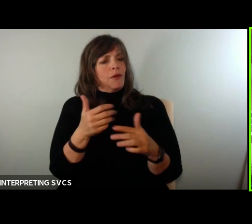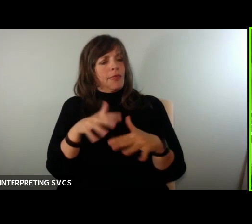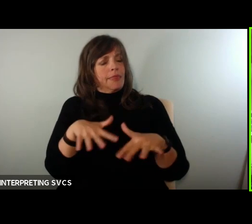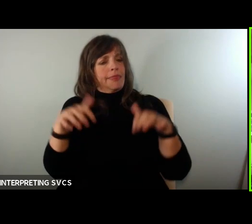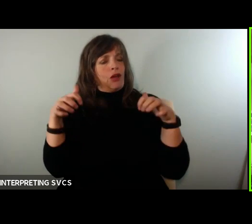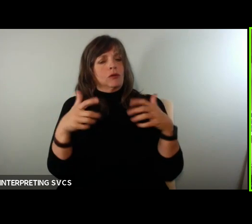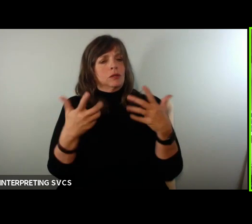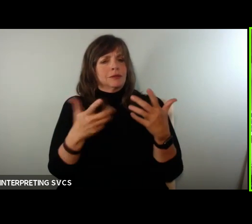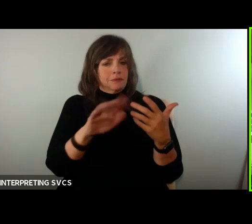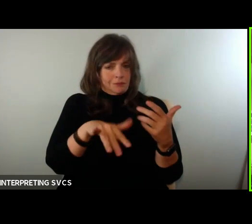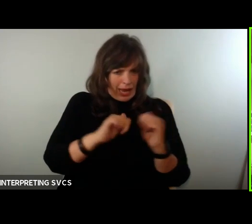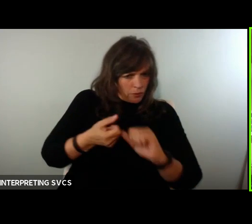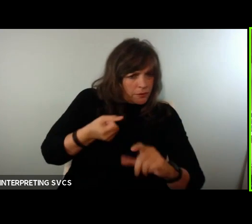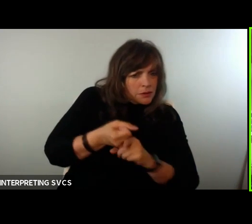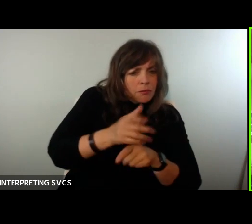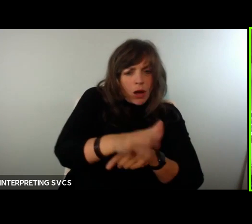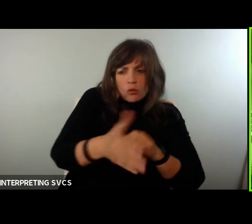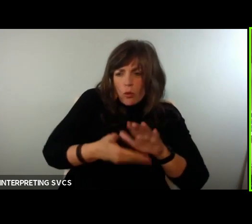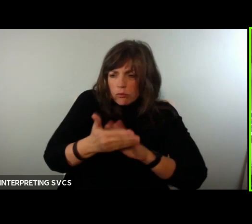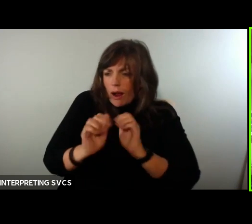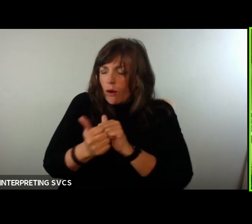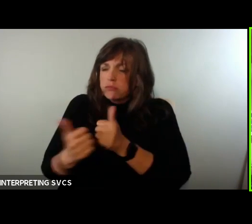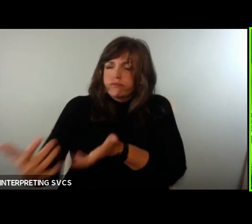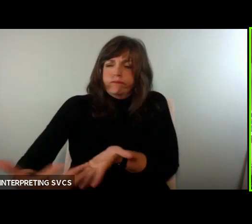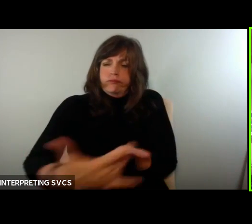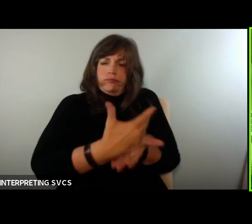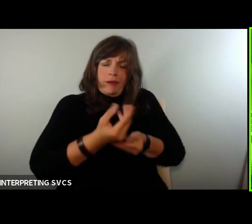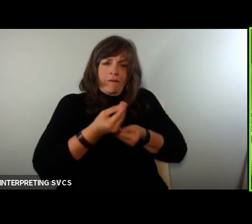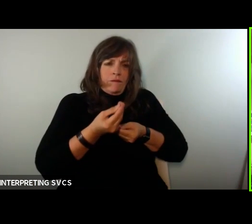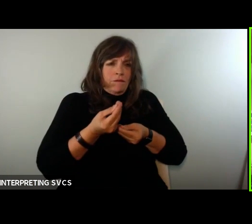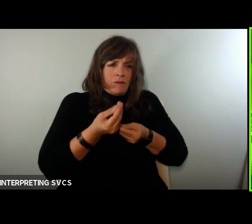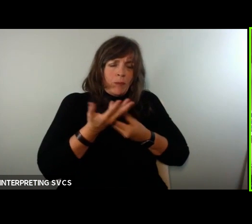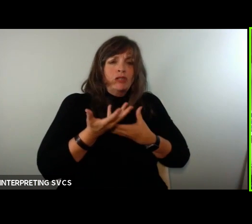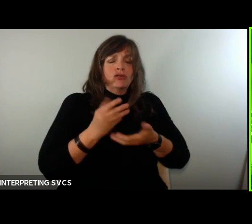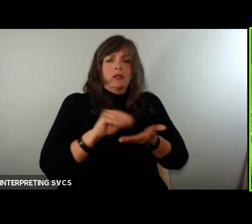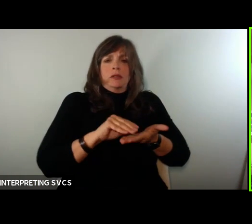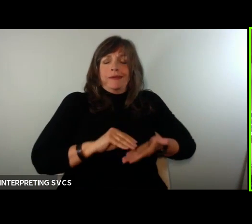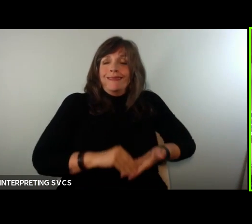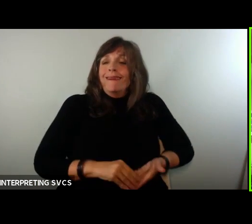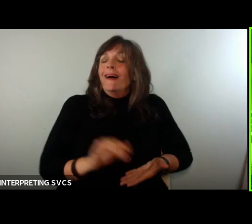on their operations and it also includes questions related to individual artists.